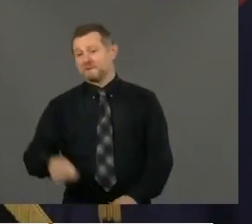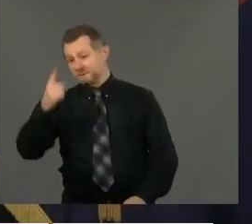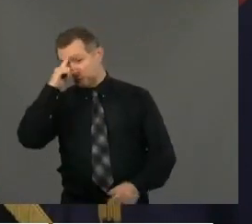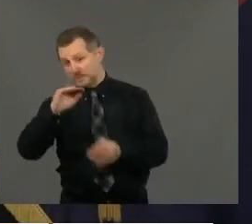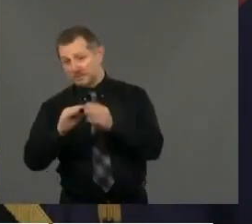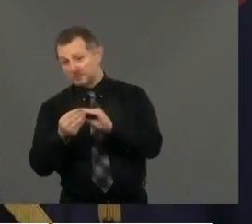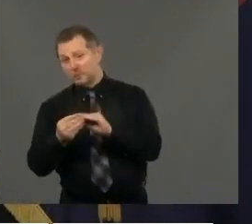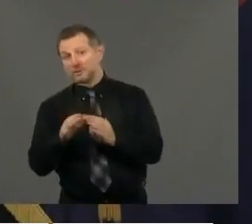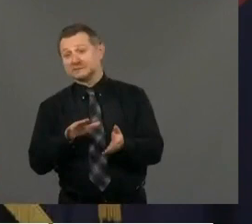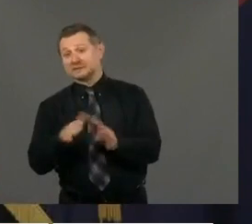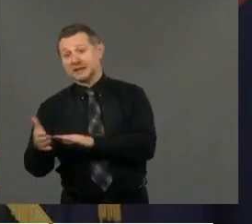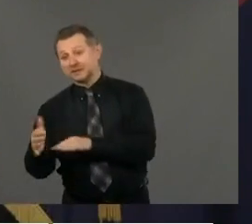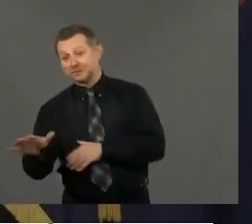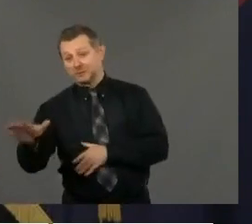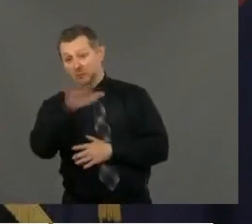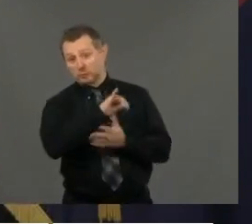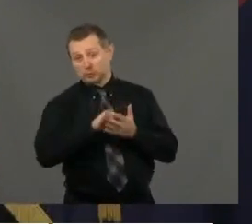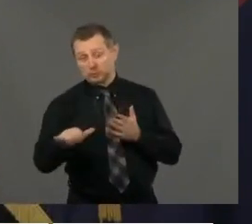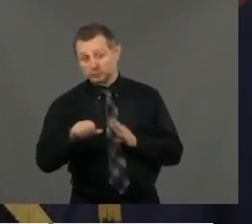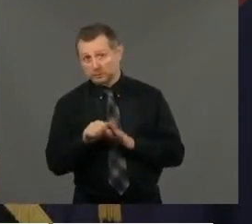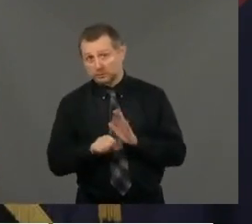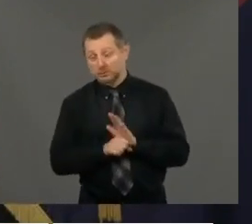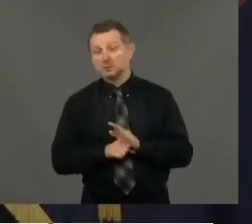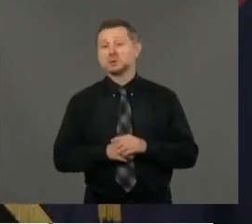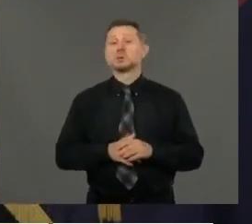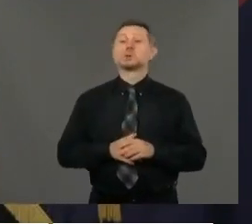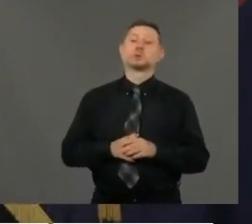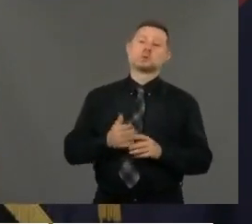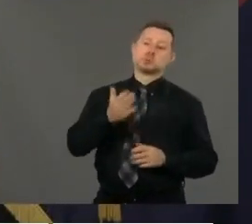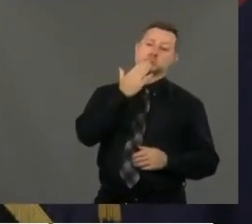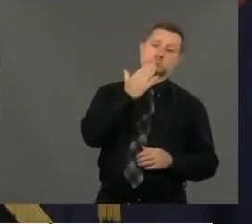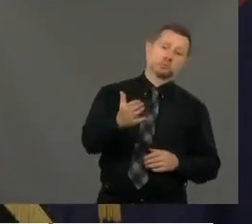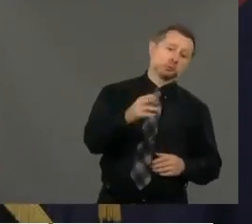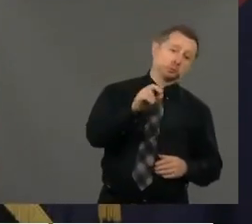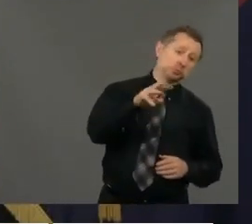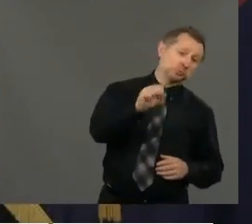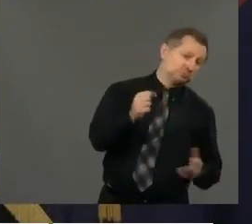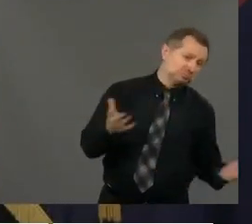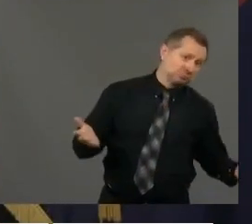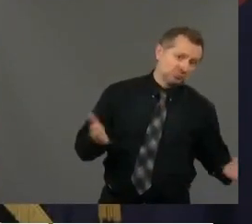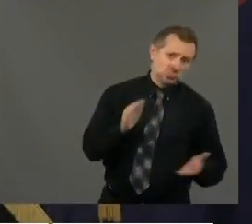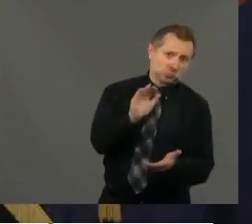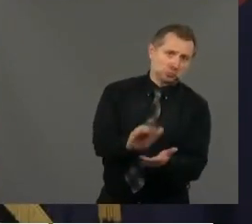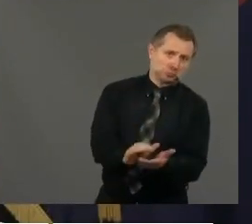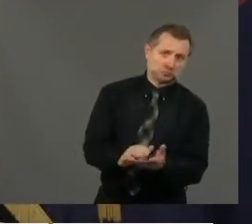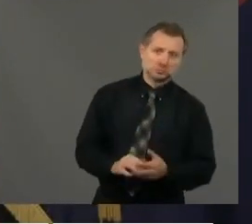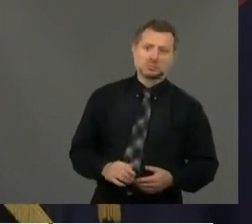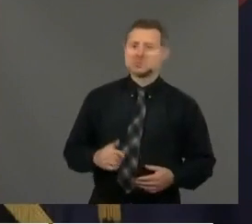ONE SCHOOL DISTRICT TO ANOTHER.